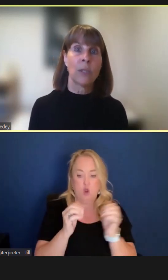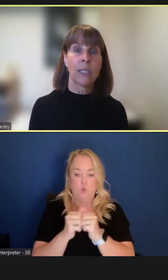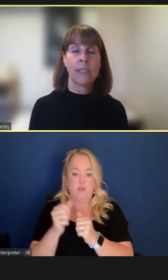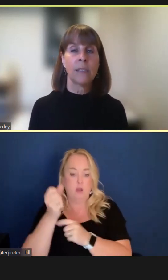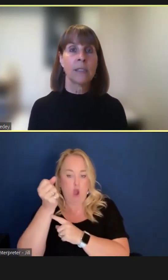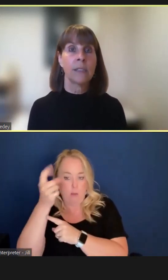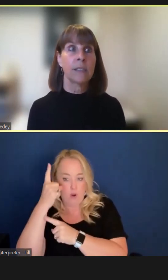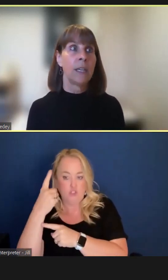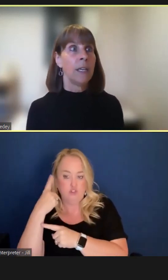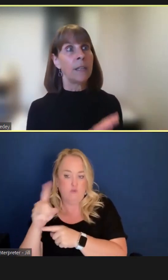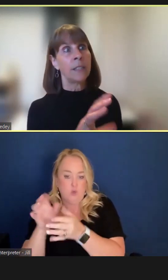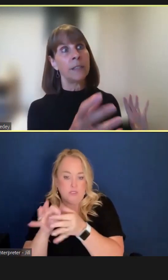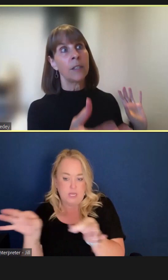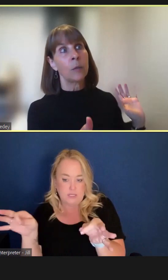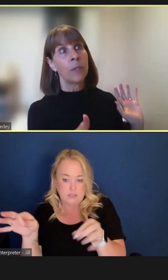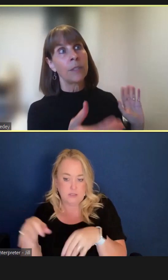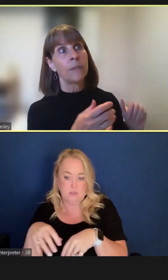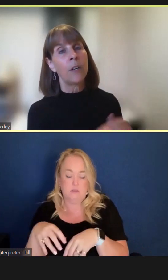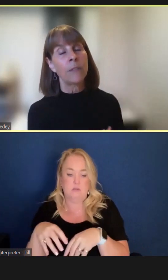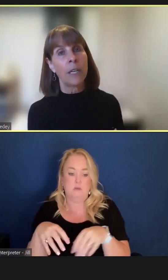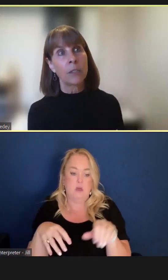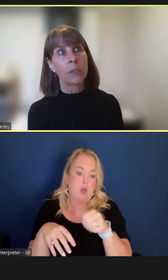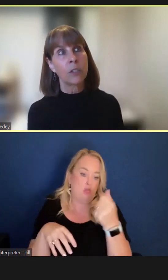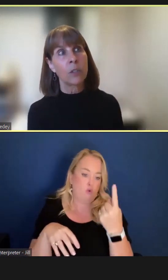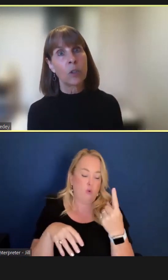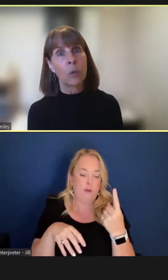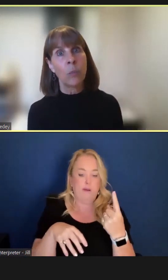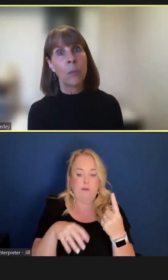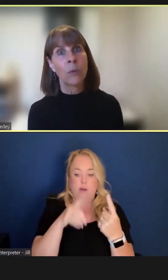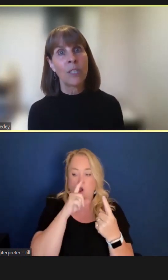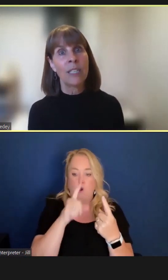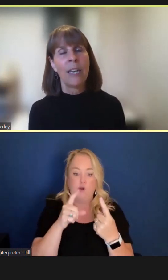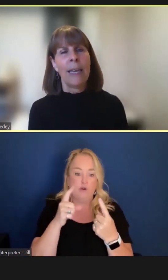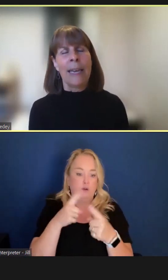sentences and then another one that involved auditory short-term memory and